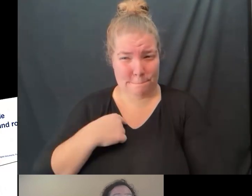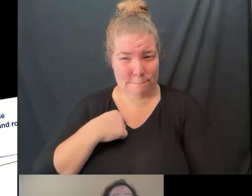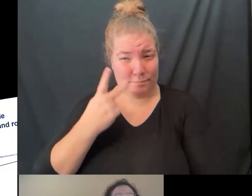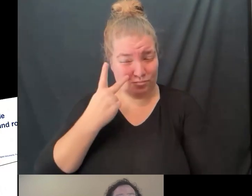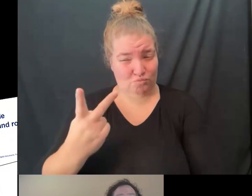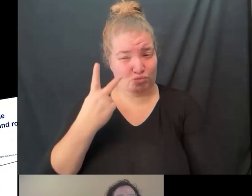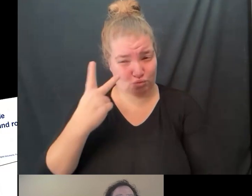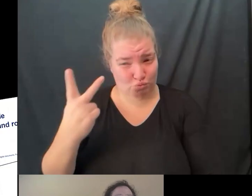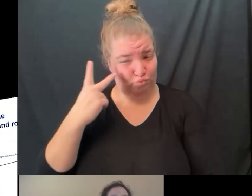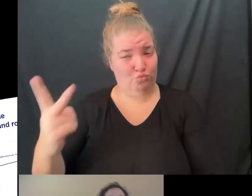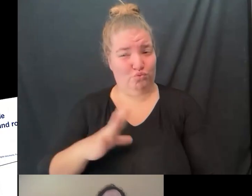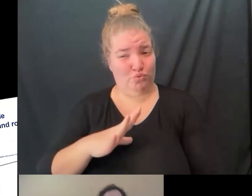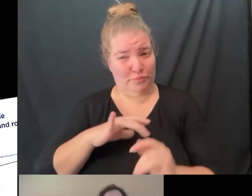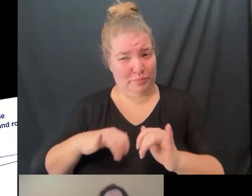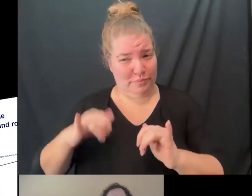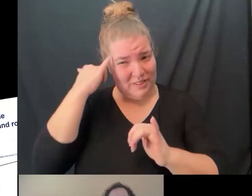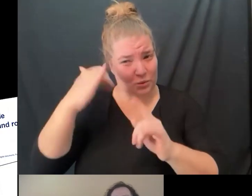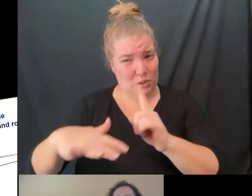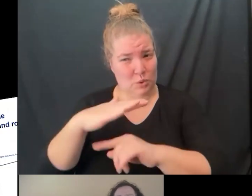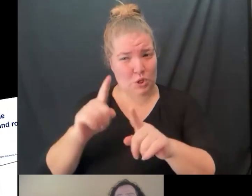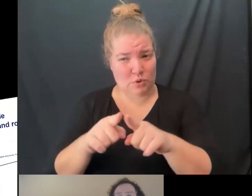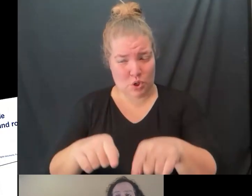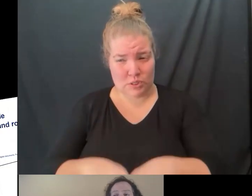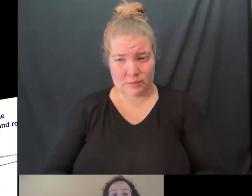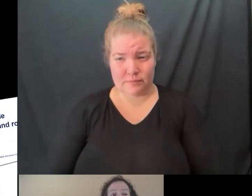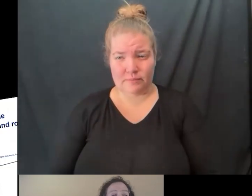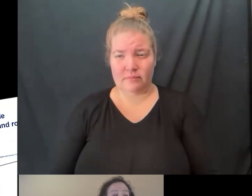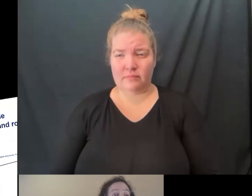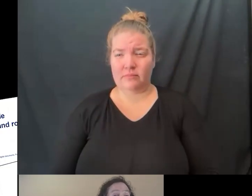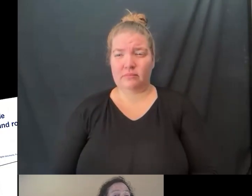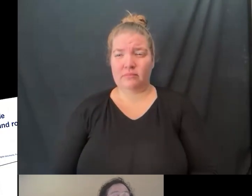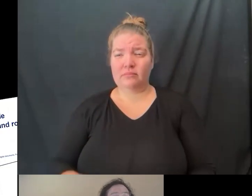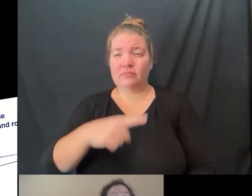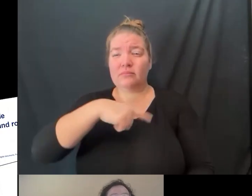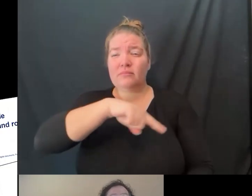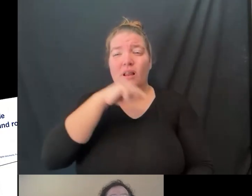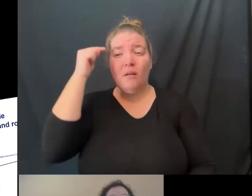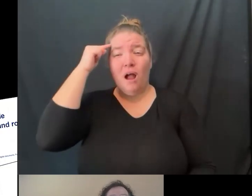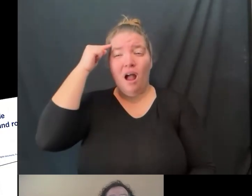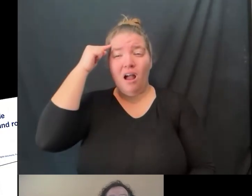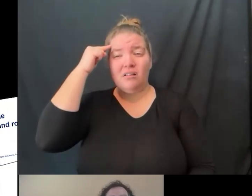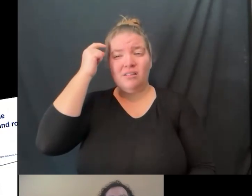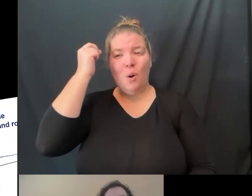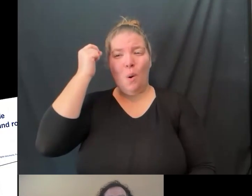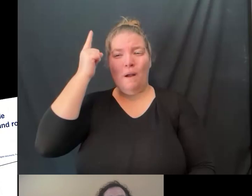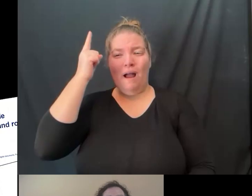see this happening and it hurts. Well-meaning people who think they know how to do conformance